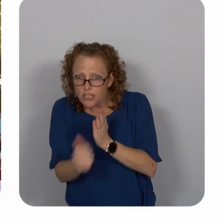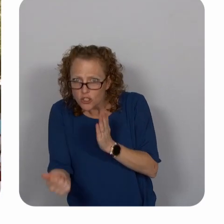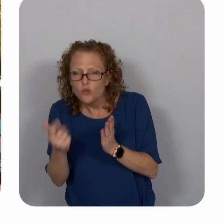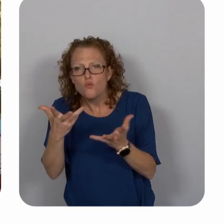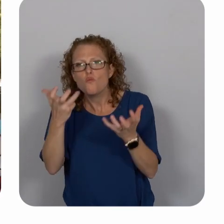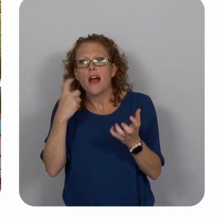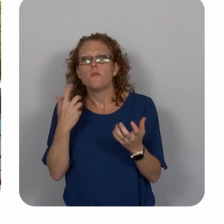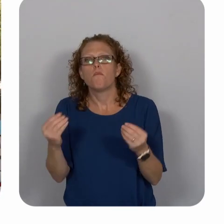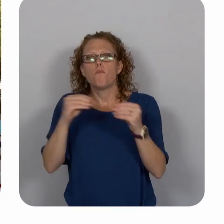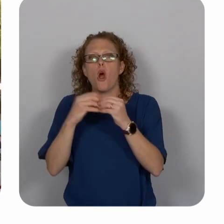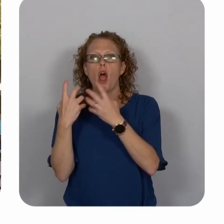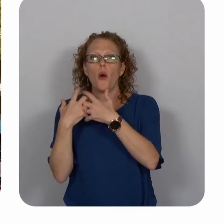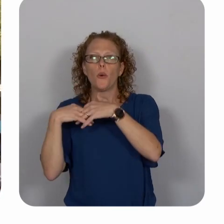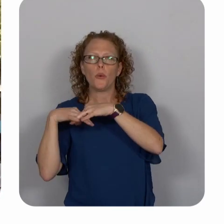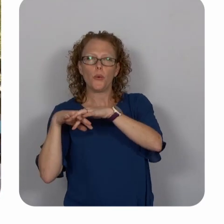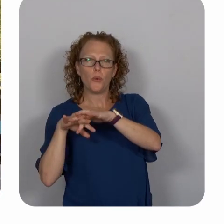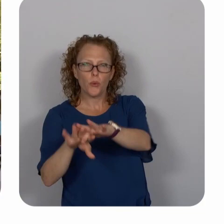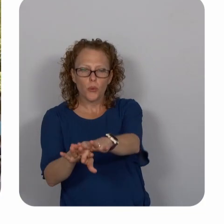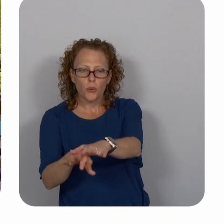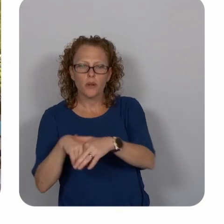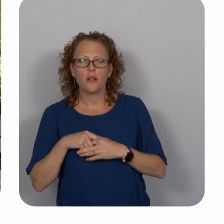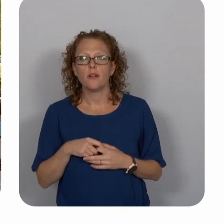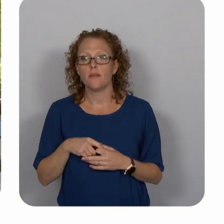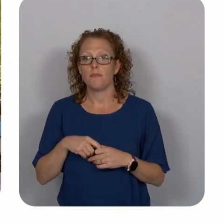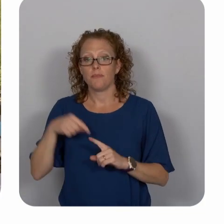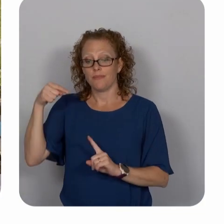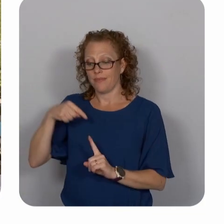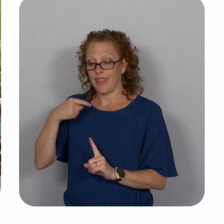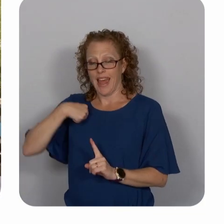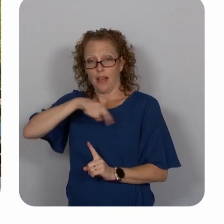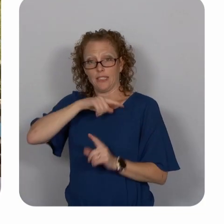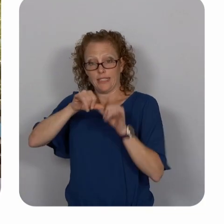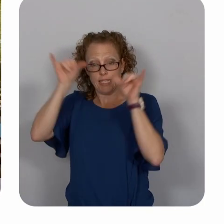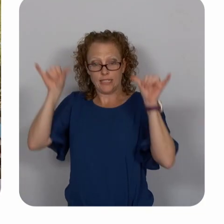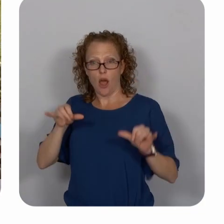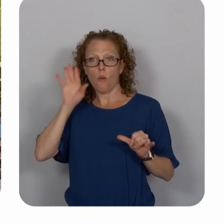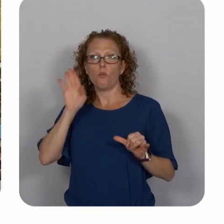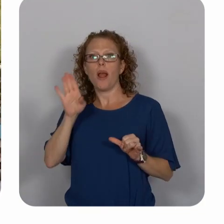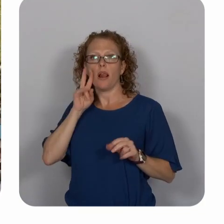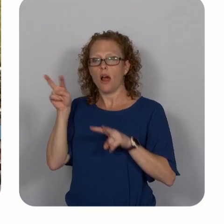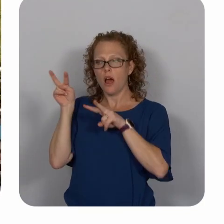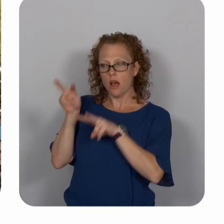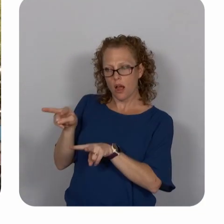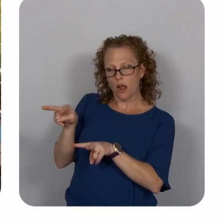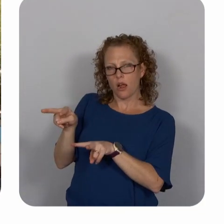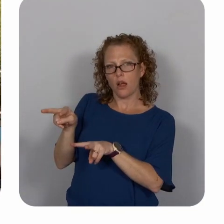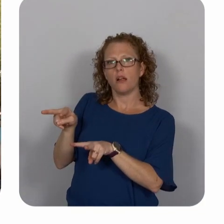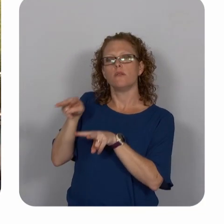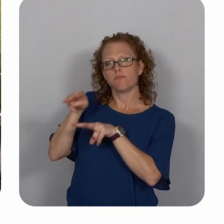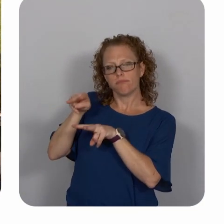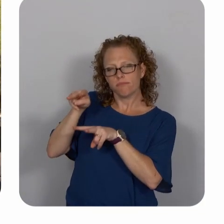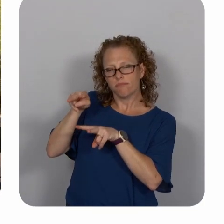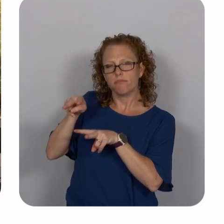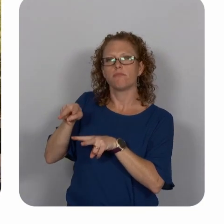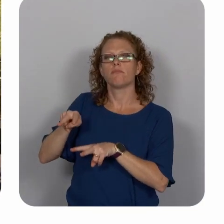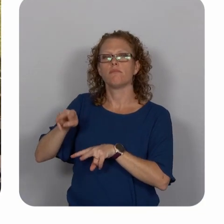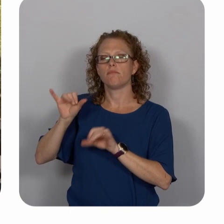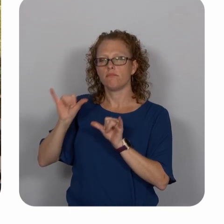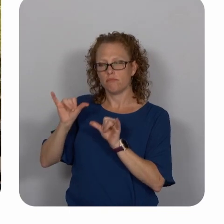This system looks at the context and the conversation to automatically determine the usage of plugins